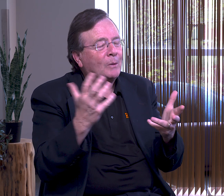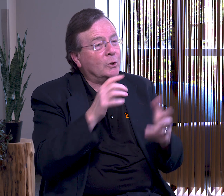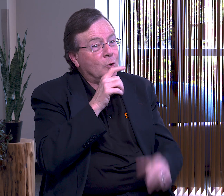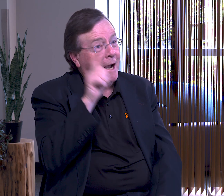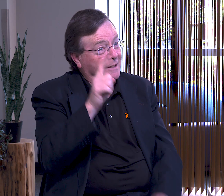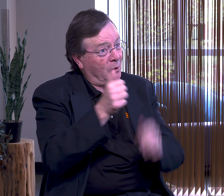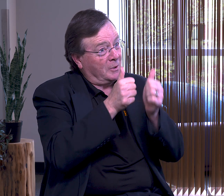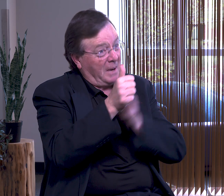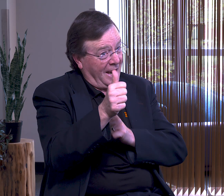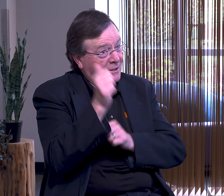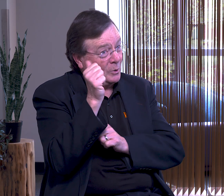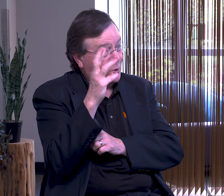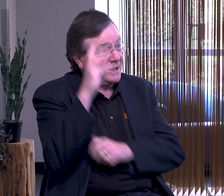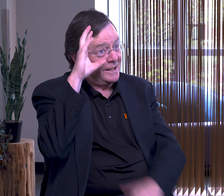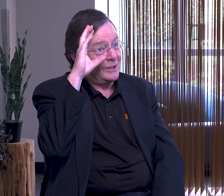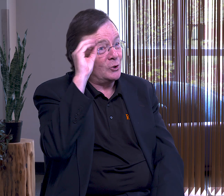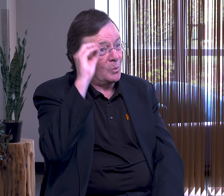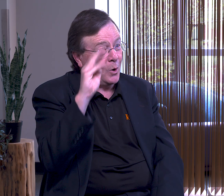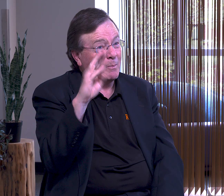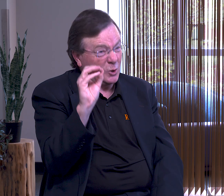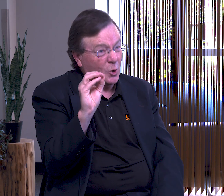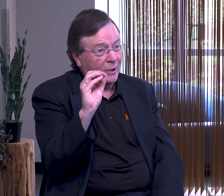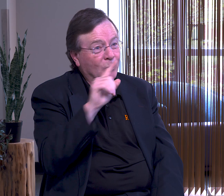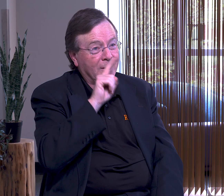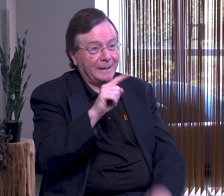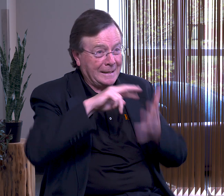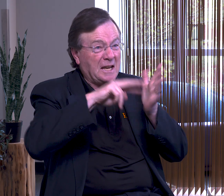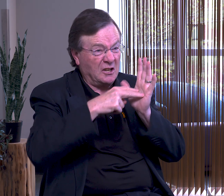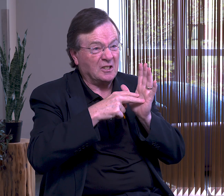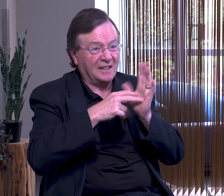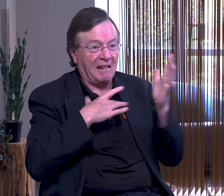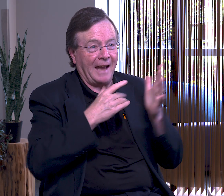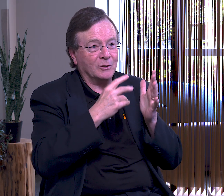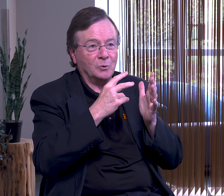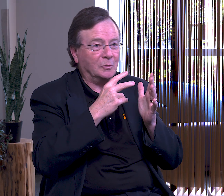Well, you're not supposed to pass when you're 16. And your a boy in Missouri really intentionally like to,